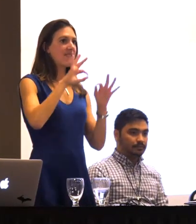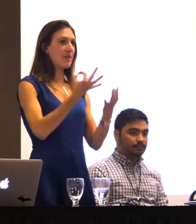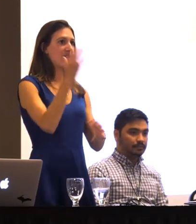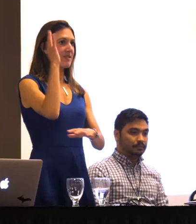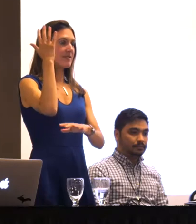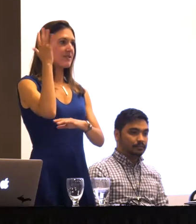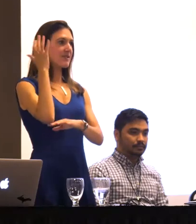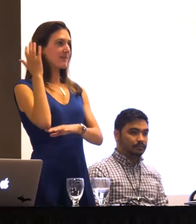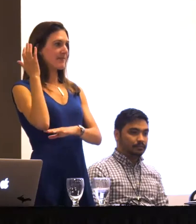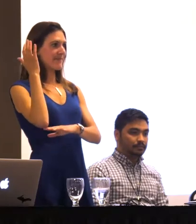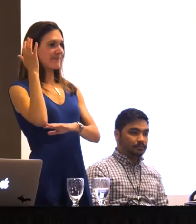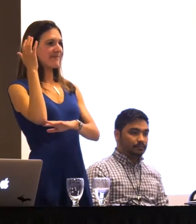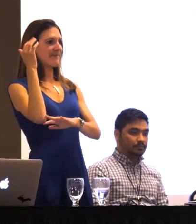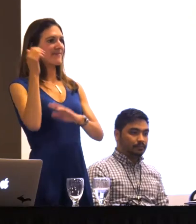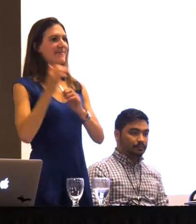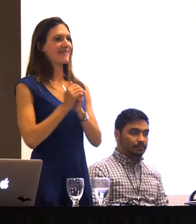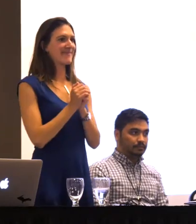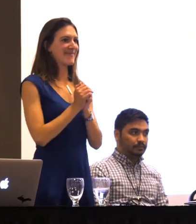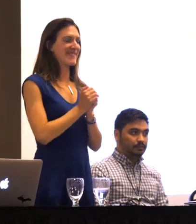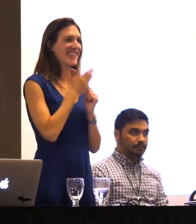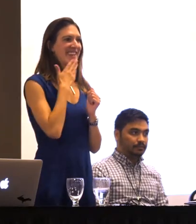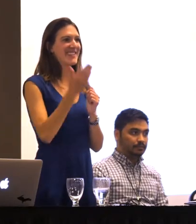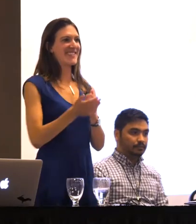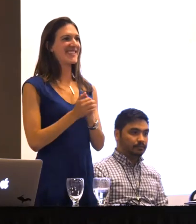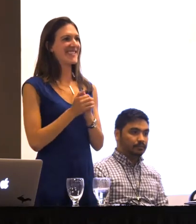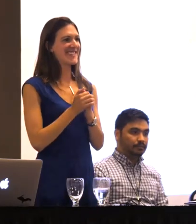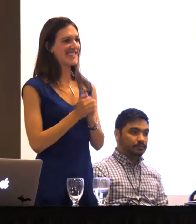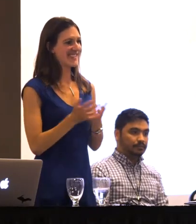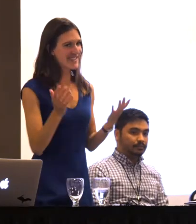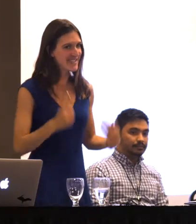in our collective family tree. Thank you.